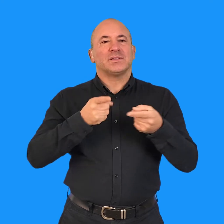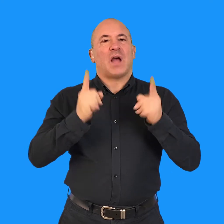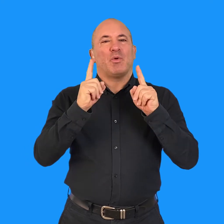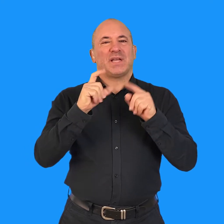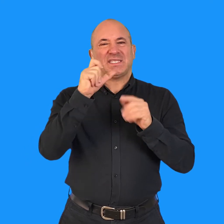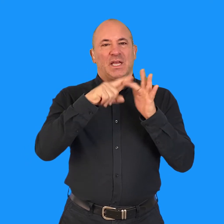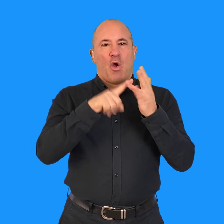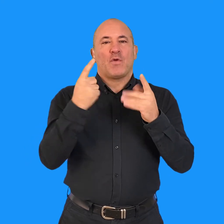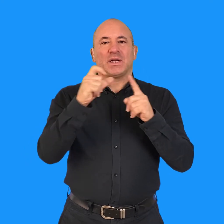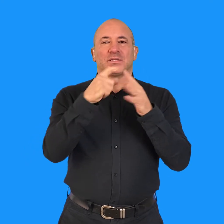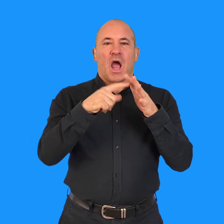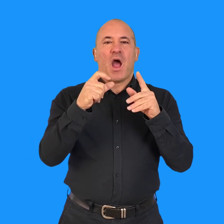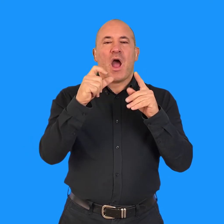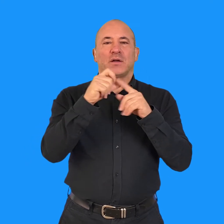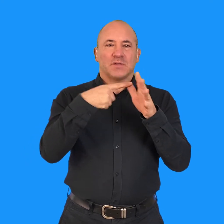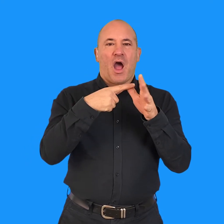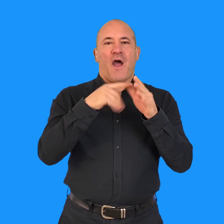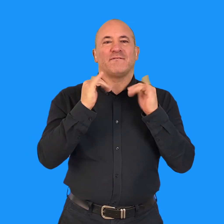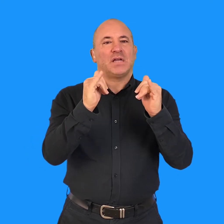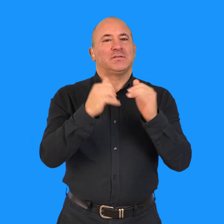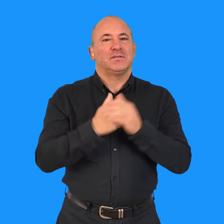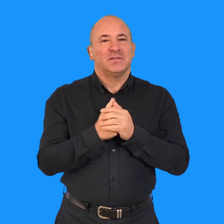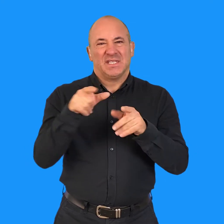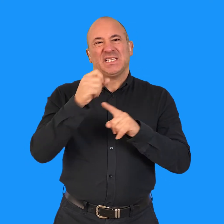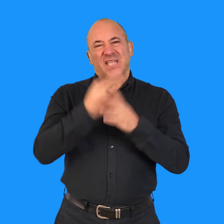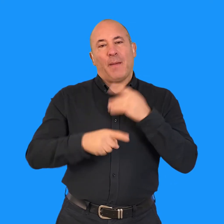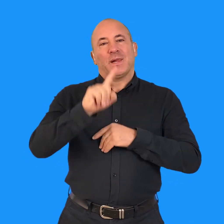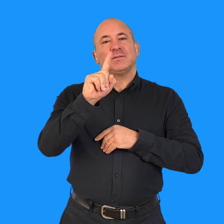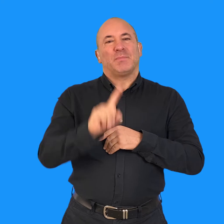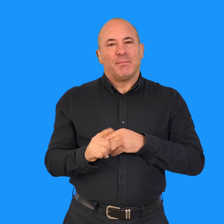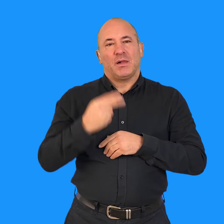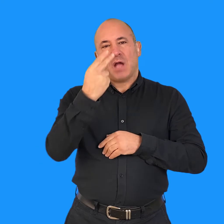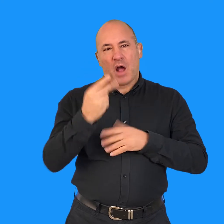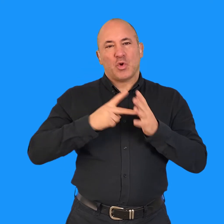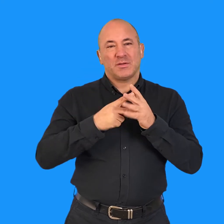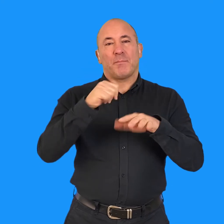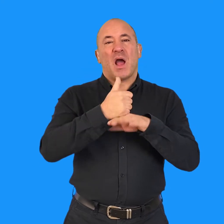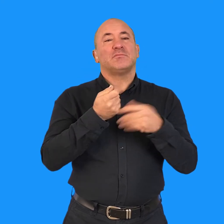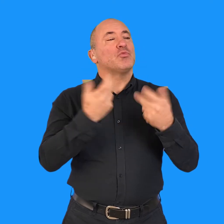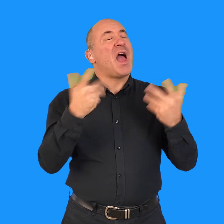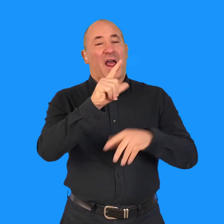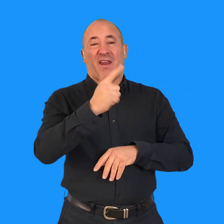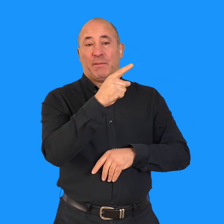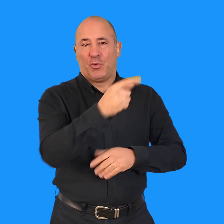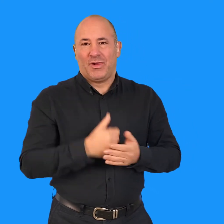which is a disabled people's arts organization based and run from Liverpool. Hi, Nicki.